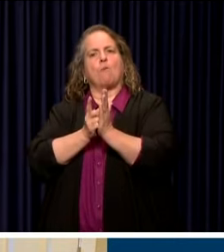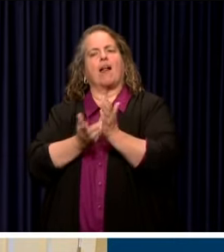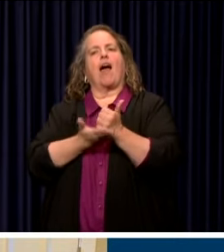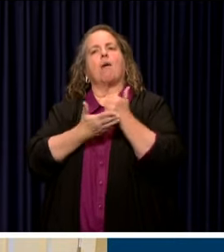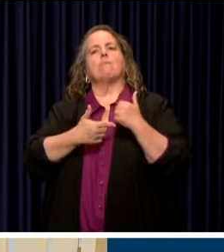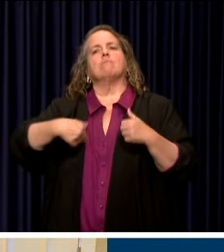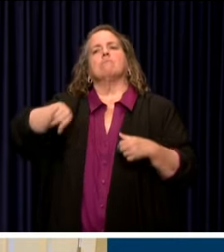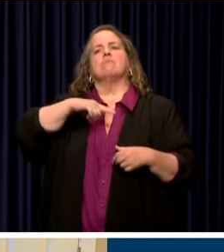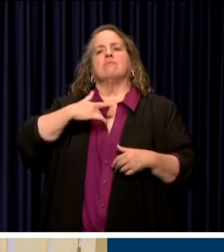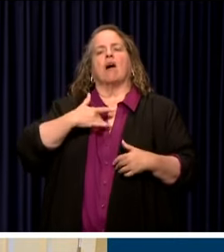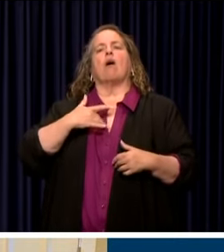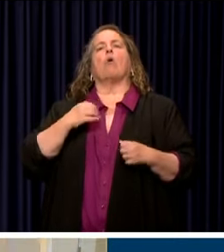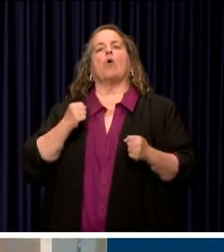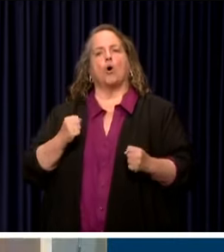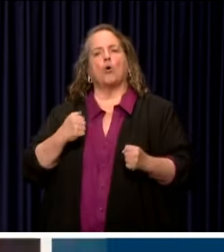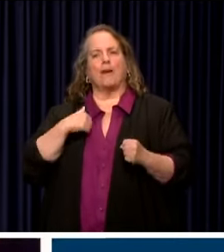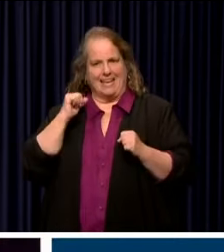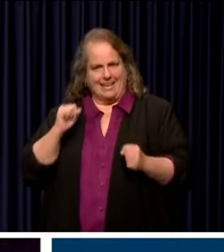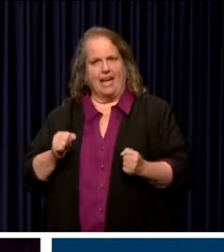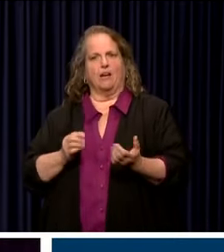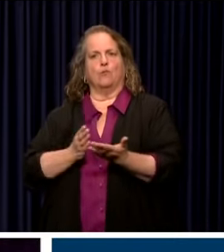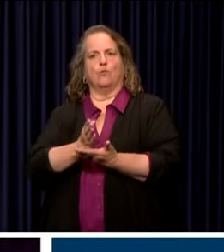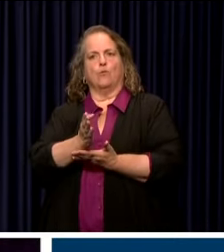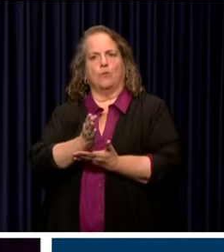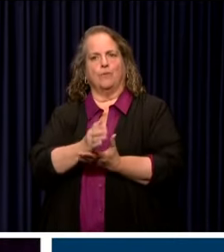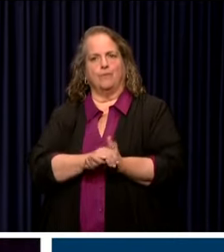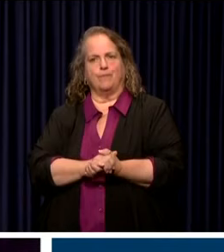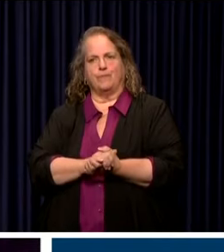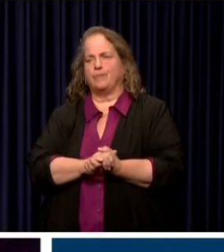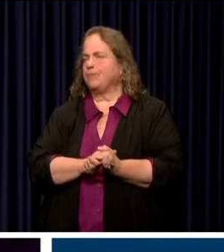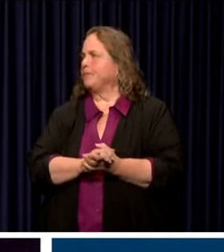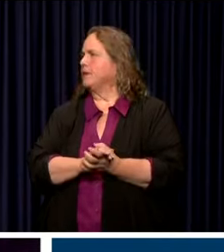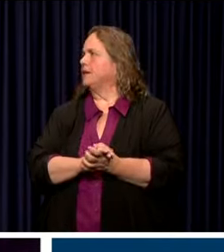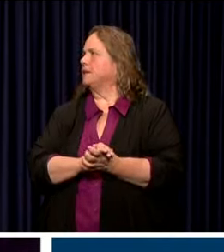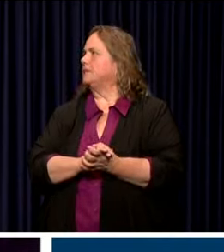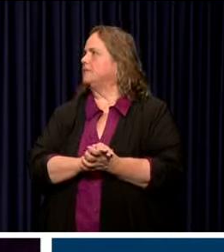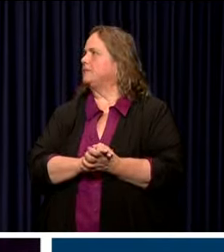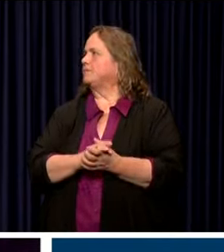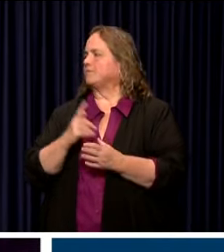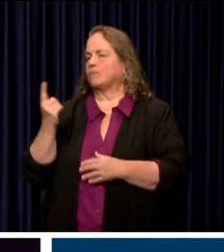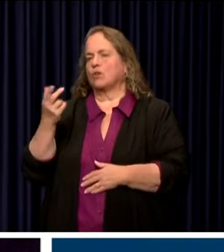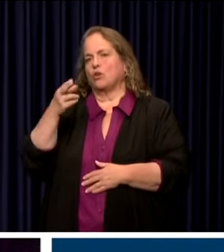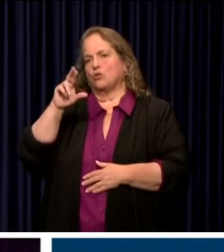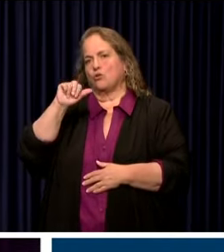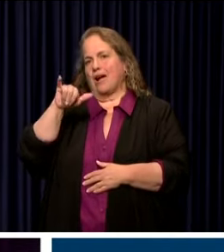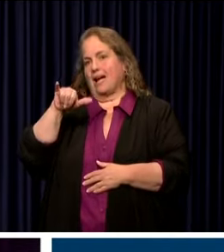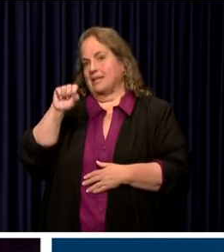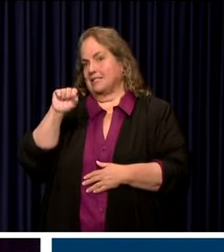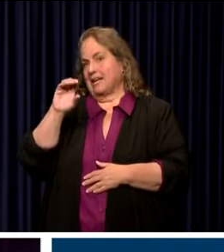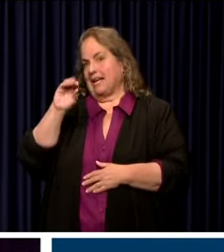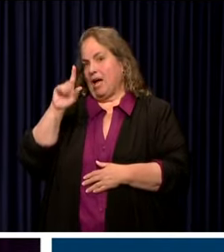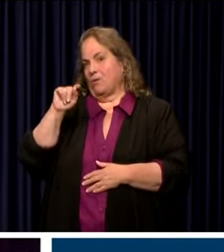AGAIN, THIS IS ONE OF OUR SCHOOLS MISSING ITS STUDENTS, BUT UNDERSTANDING WHY WE'RE